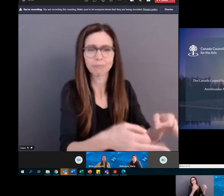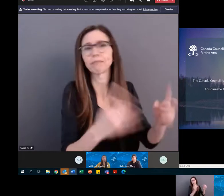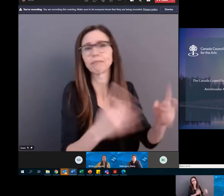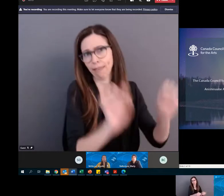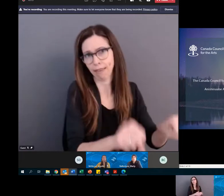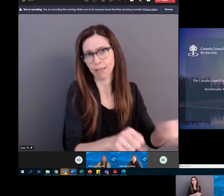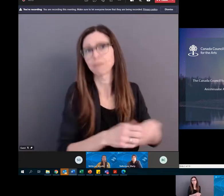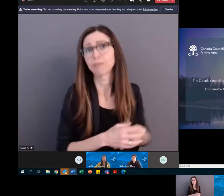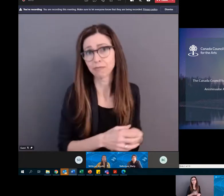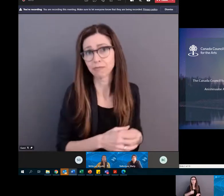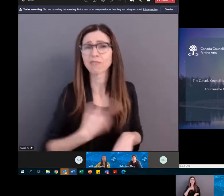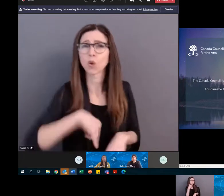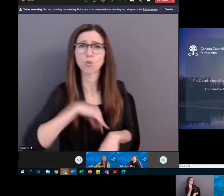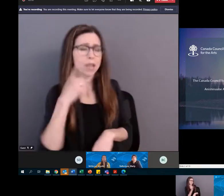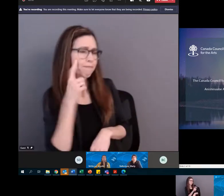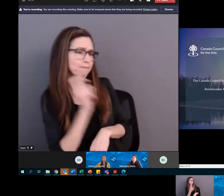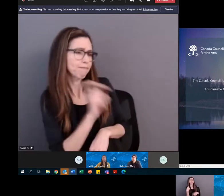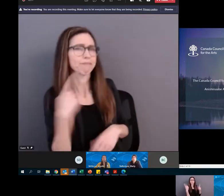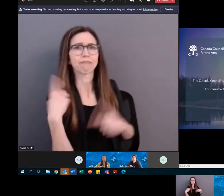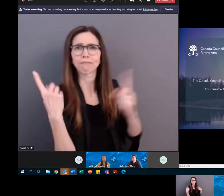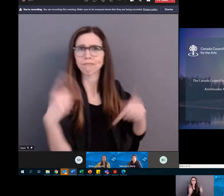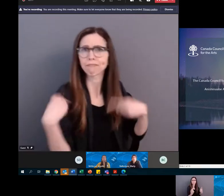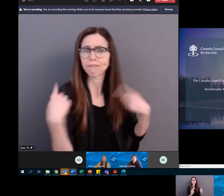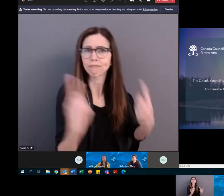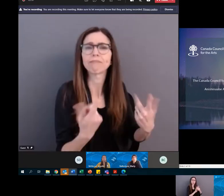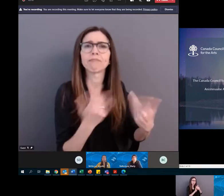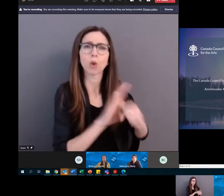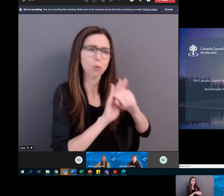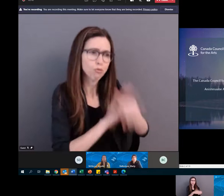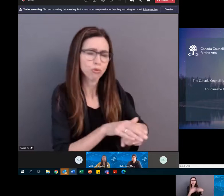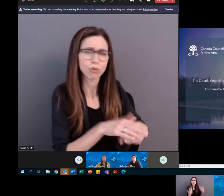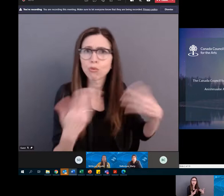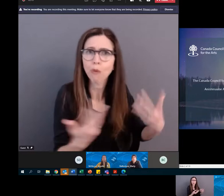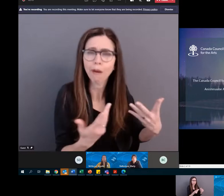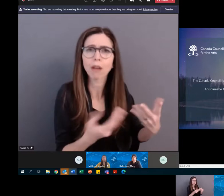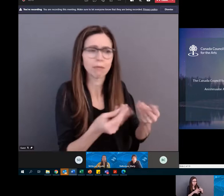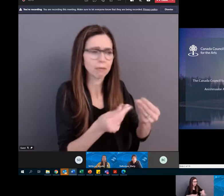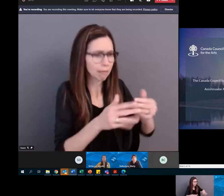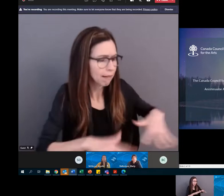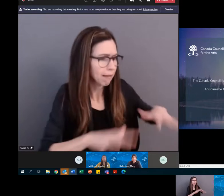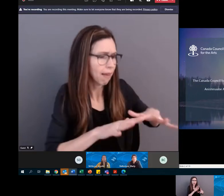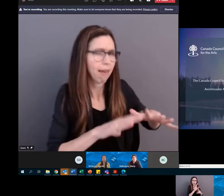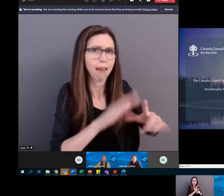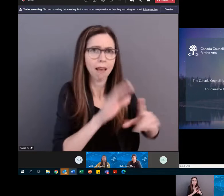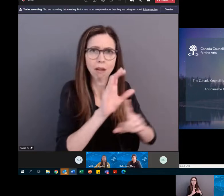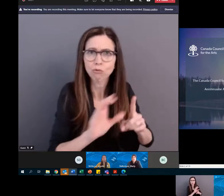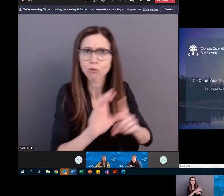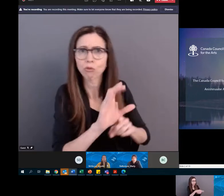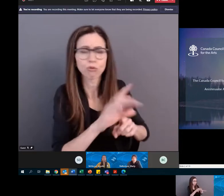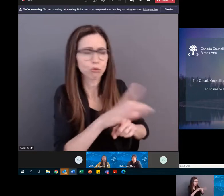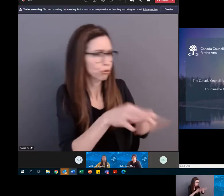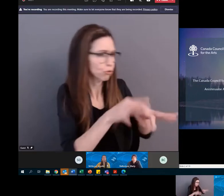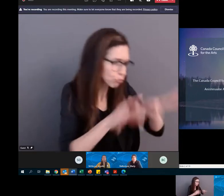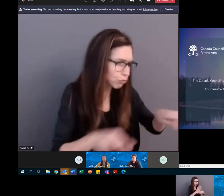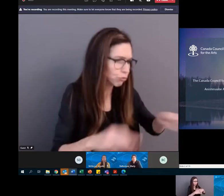historical oppression of lands, cultures and the original Peoples in what we now know